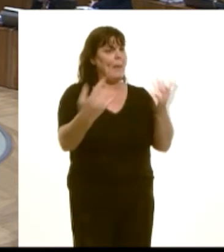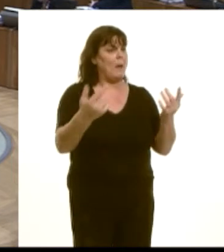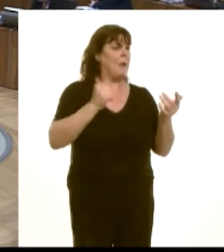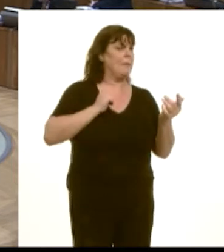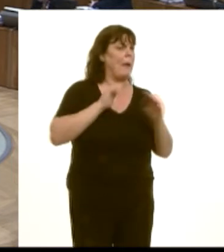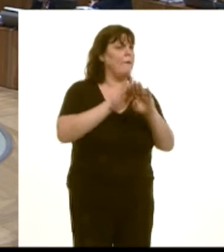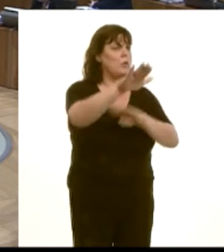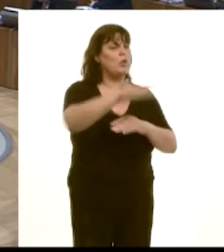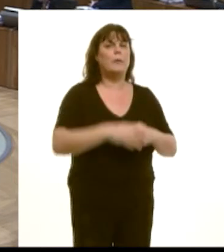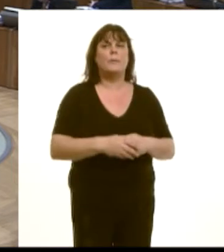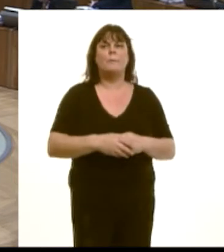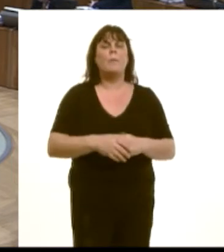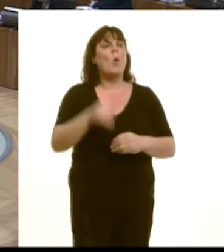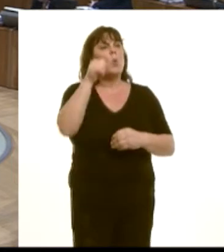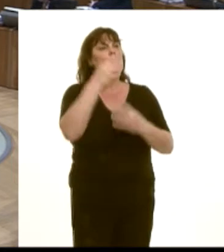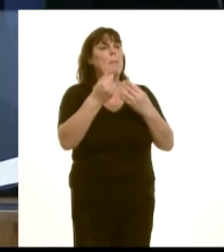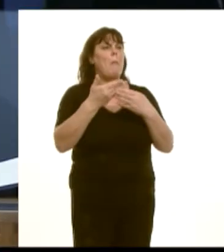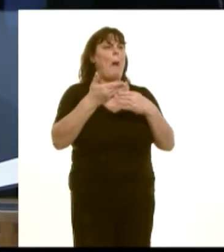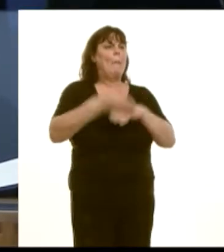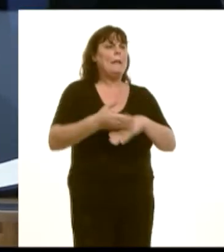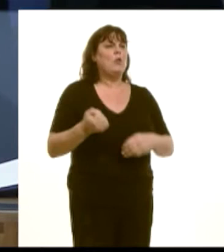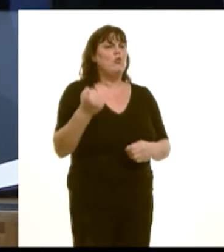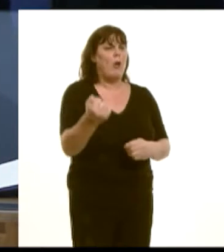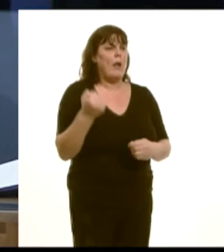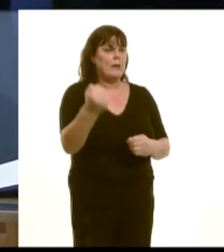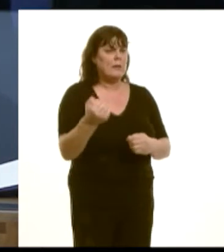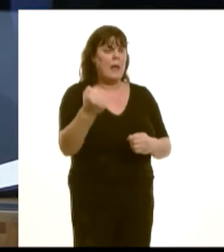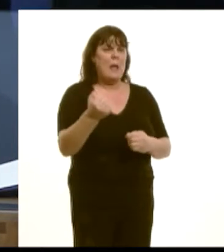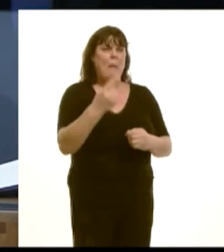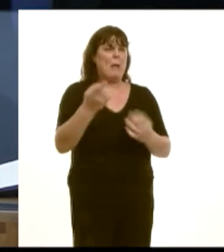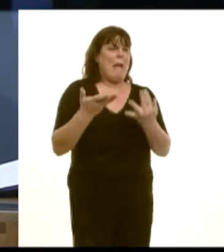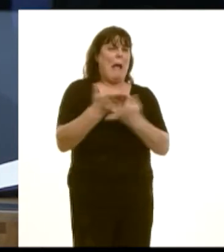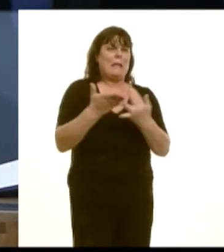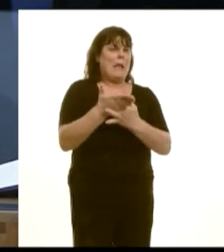serve our busiest rail routes will become illegal by 2020 because of accessibility issues.